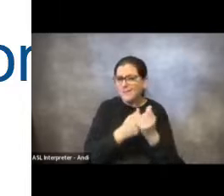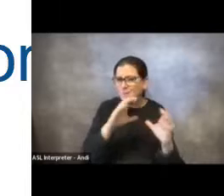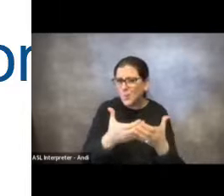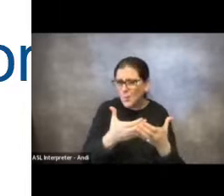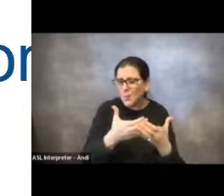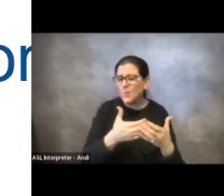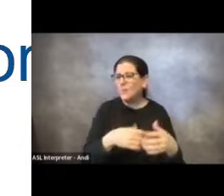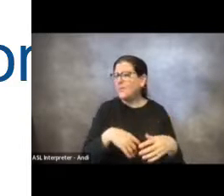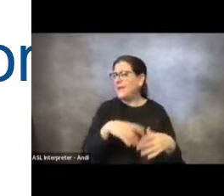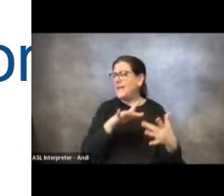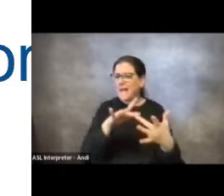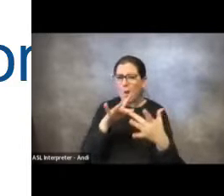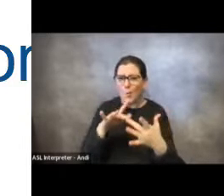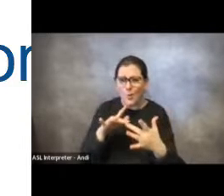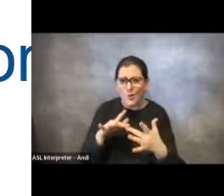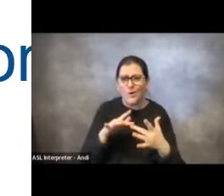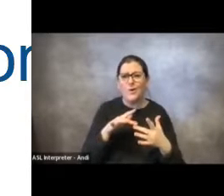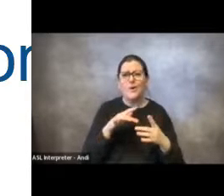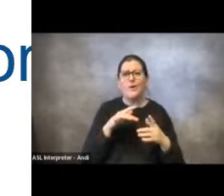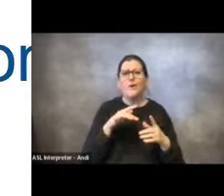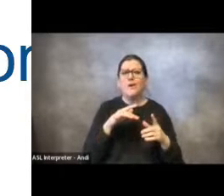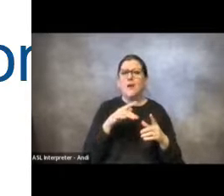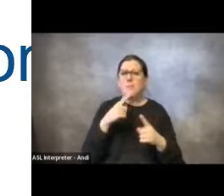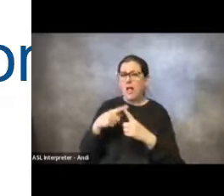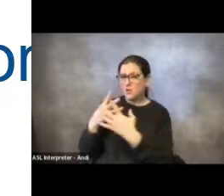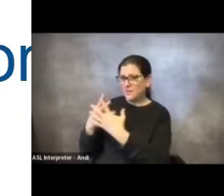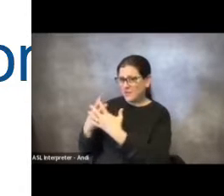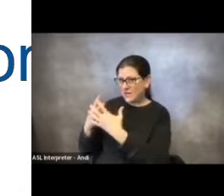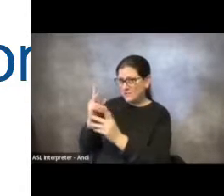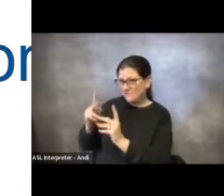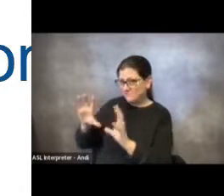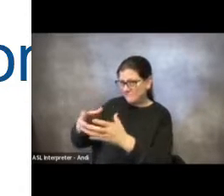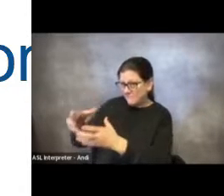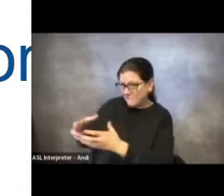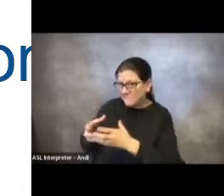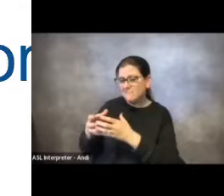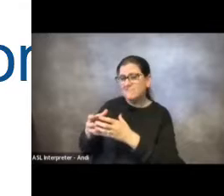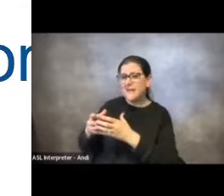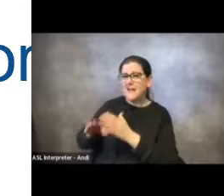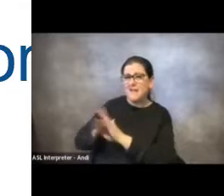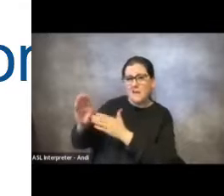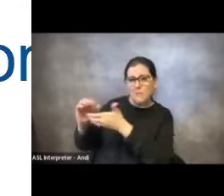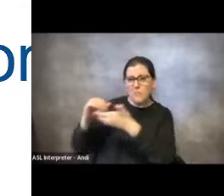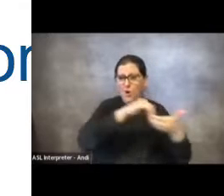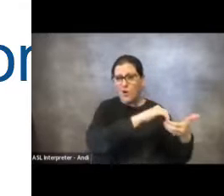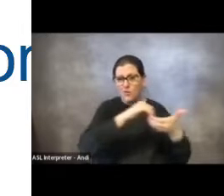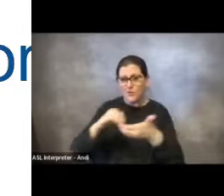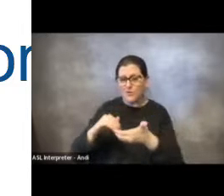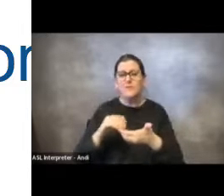brain injury networks and your criminal justice entities, building those partnerships is essential to really figure out what a shared system and